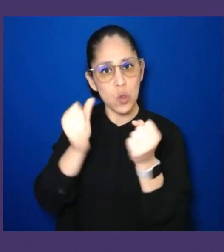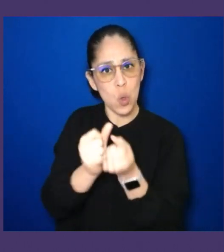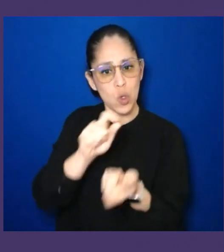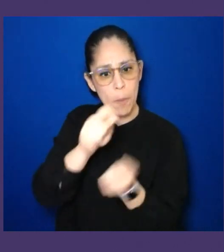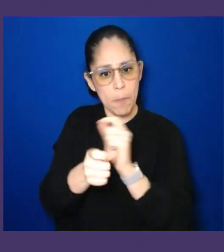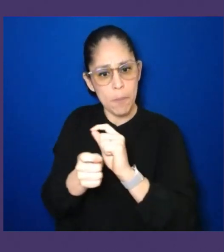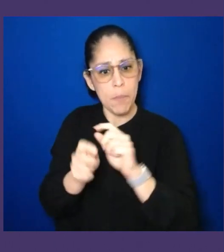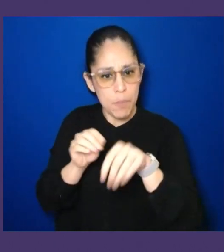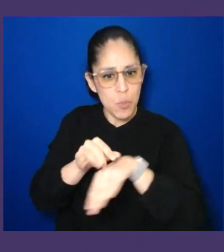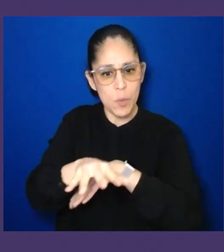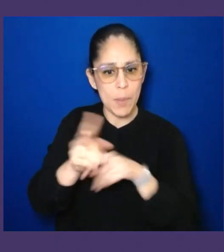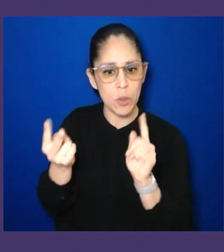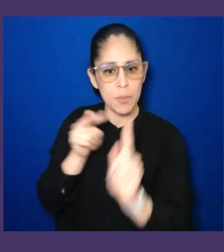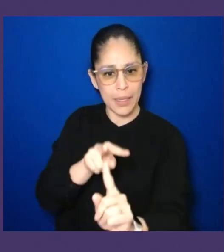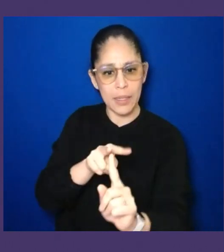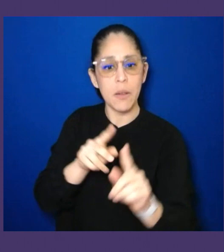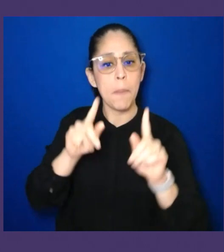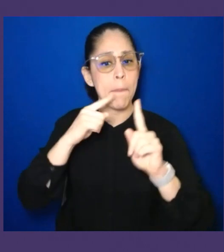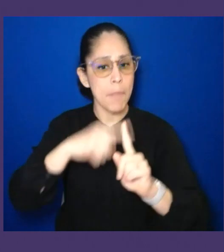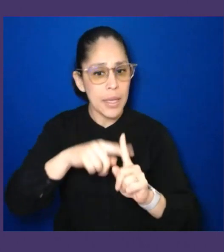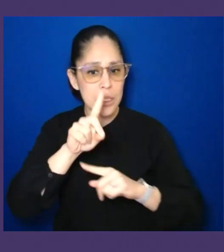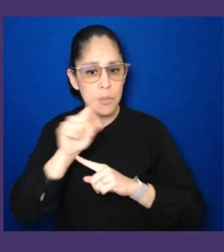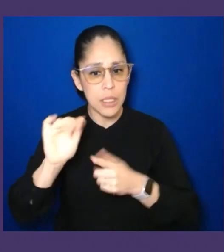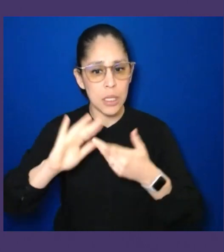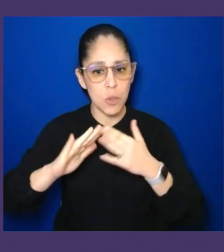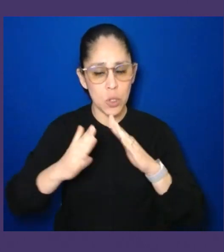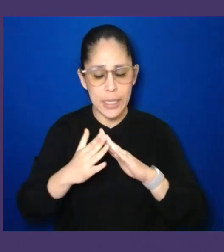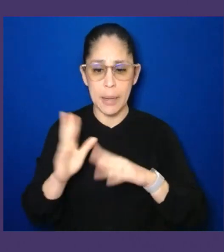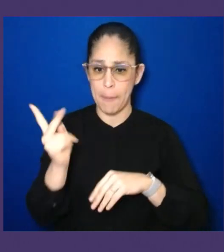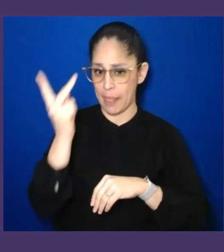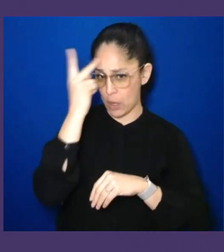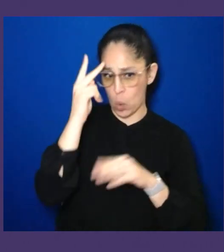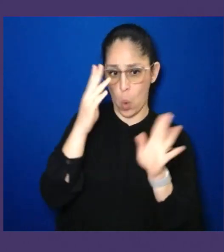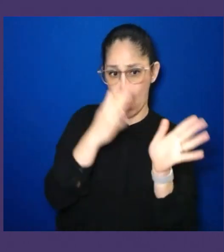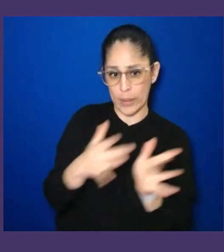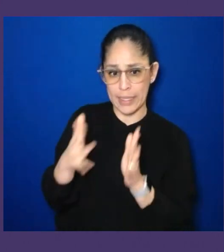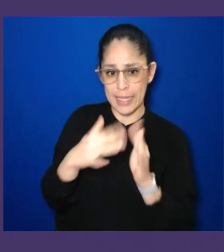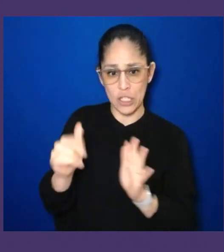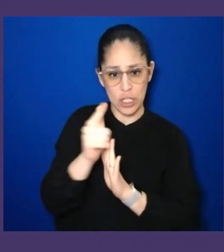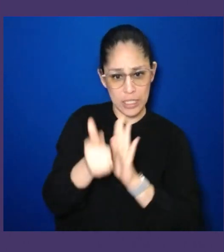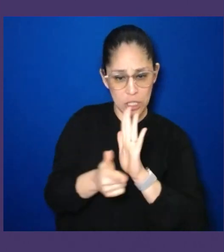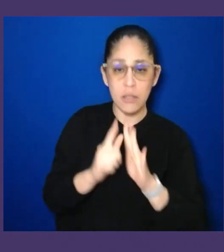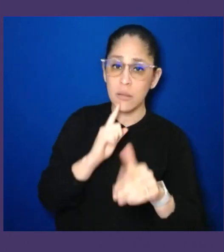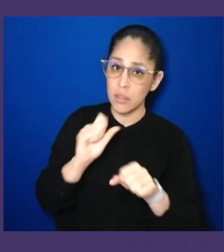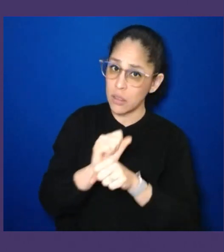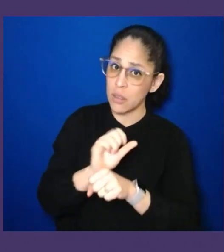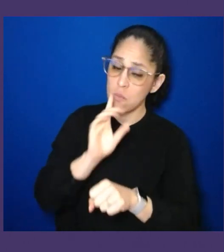legislation that's going to guarantee civil rights, what we do is we work towards the need for policy that addresses